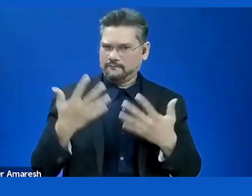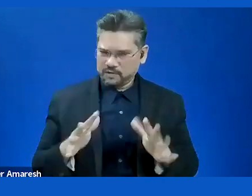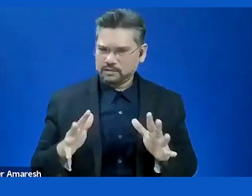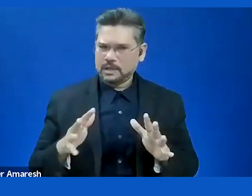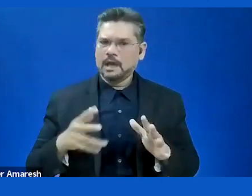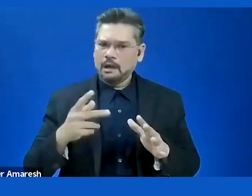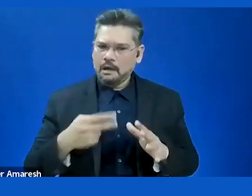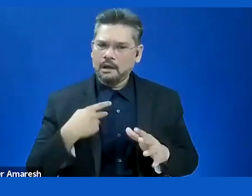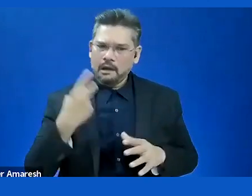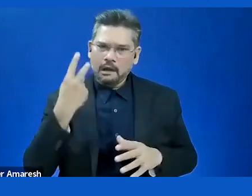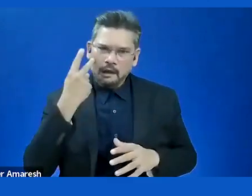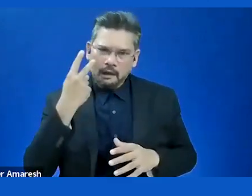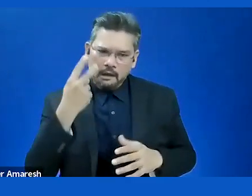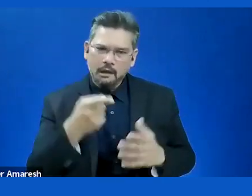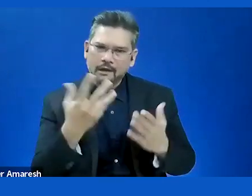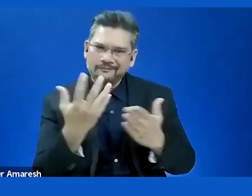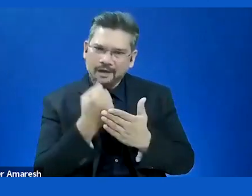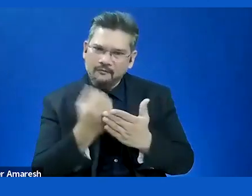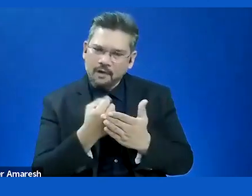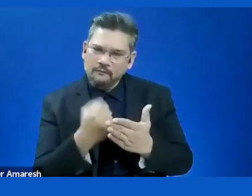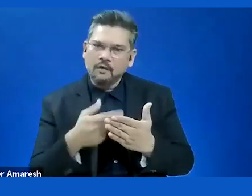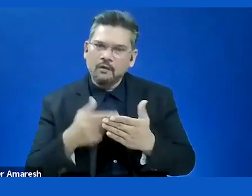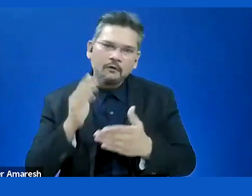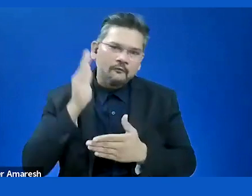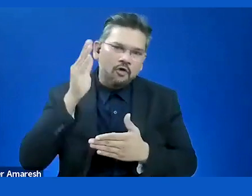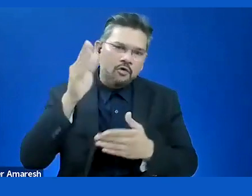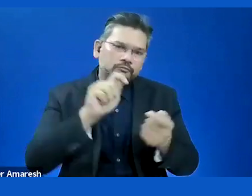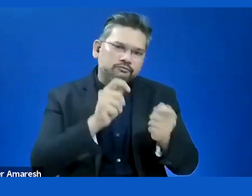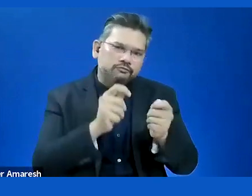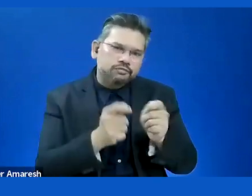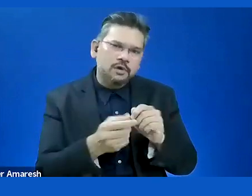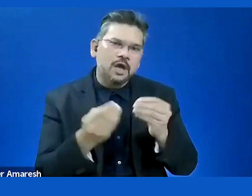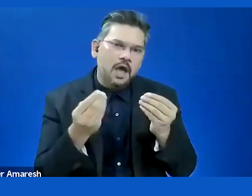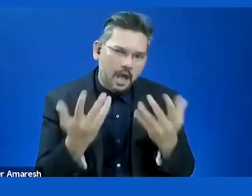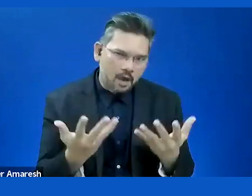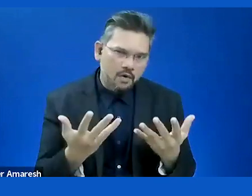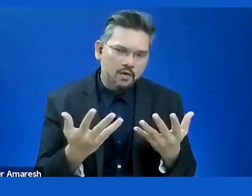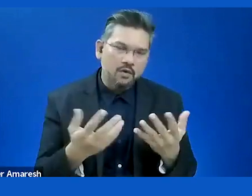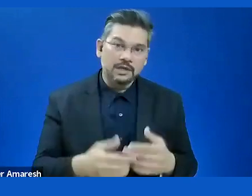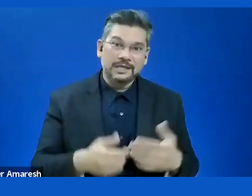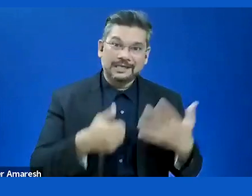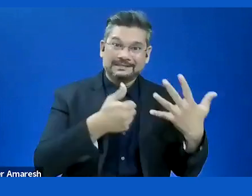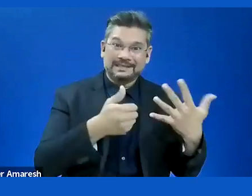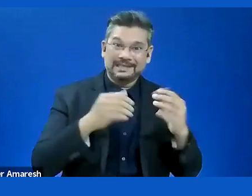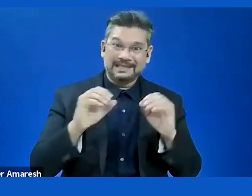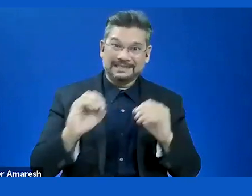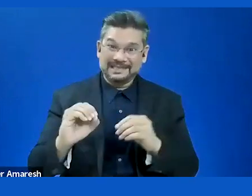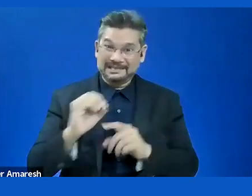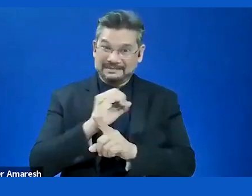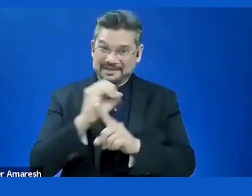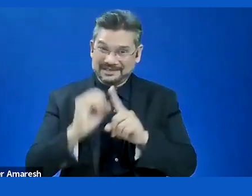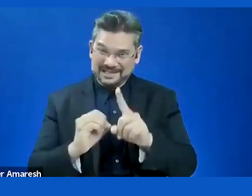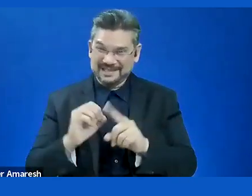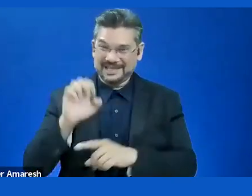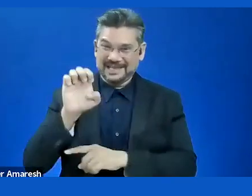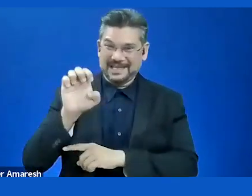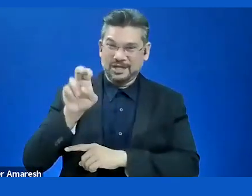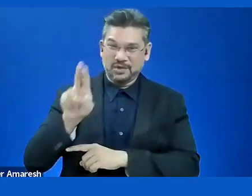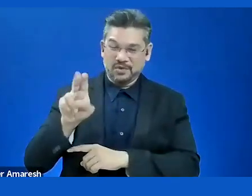the future. As it stands today, only approximately 60% of EU population in 14 Member States have the